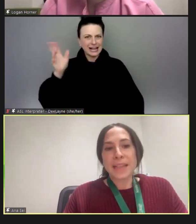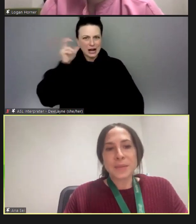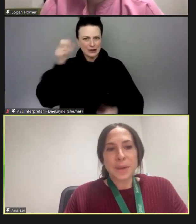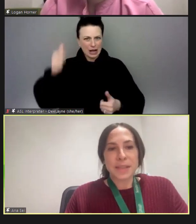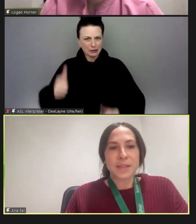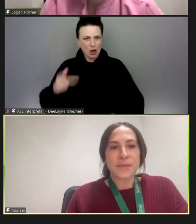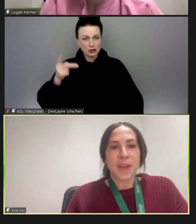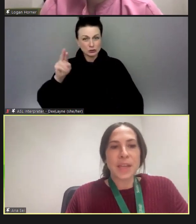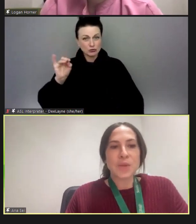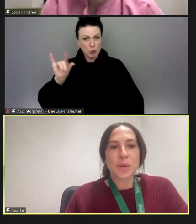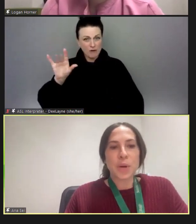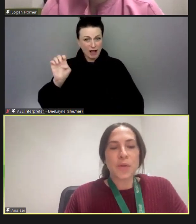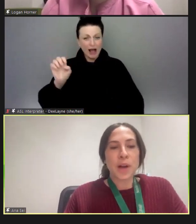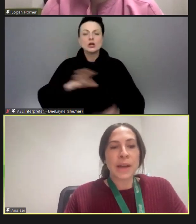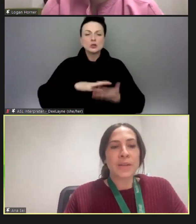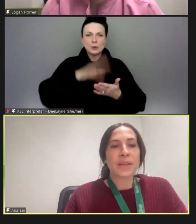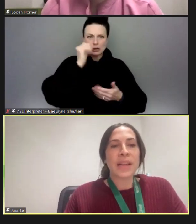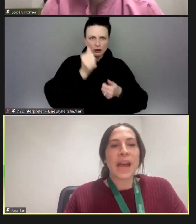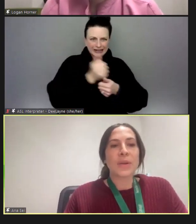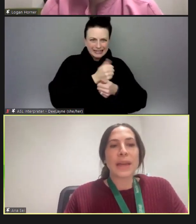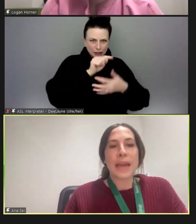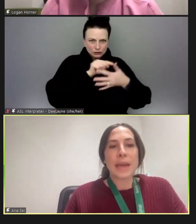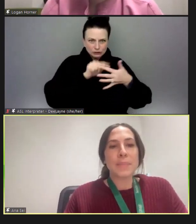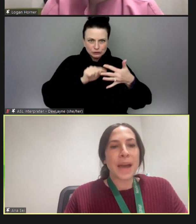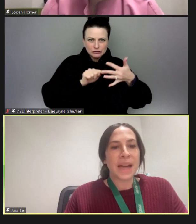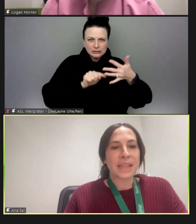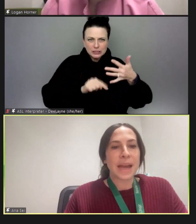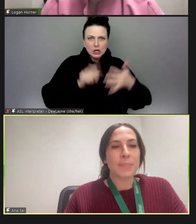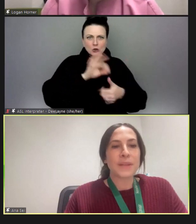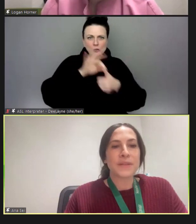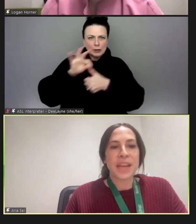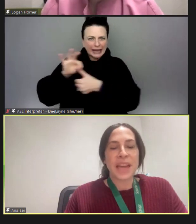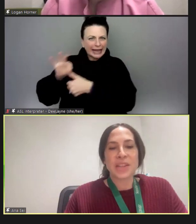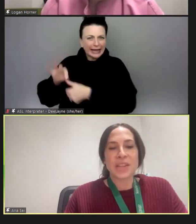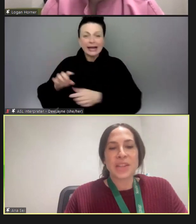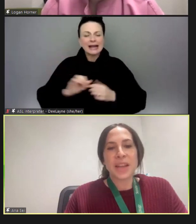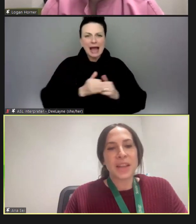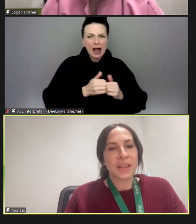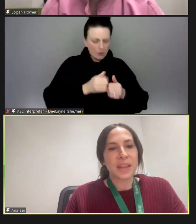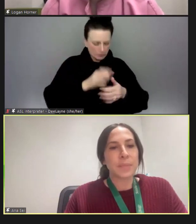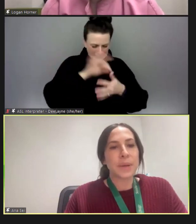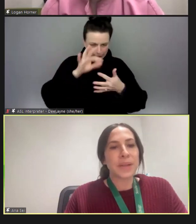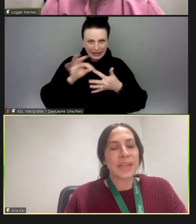aspects of each profile and how they